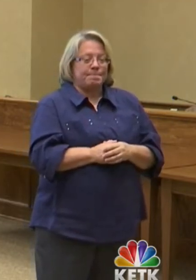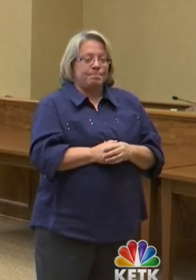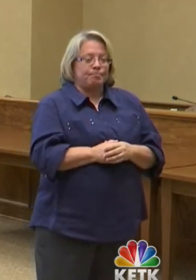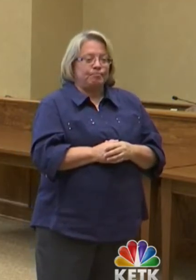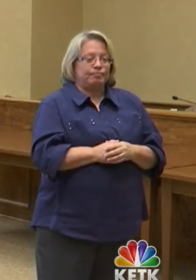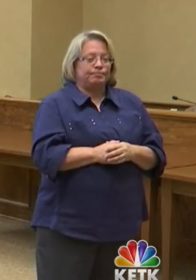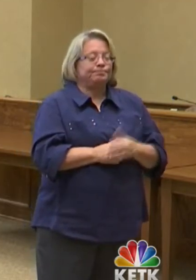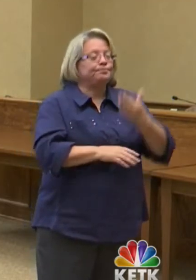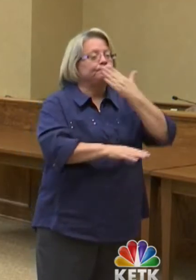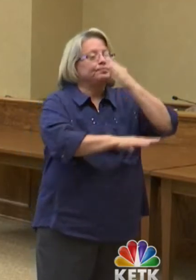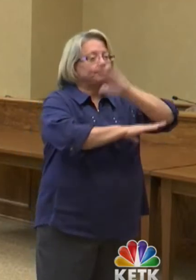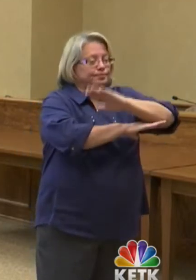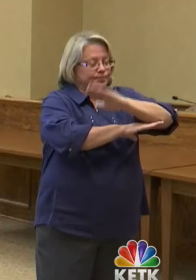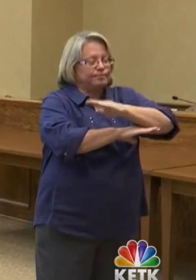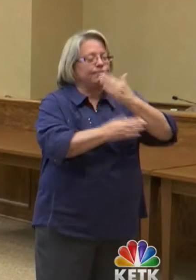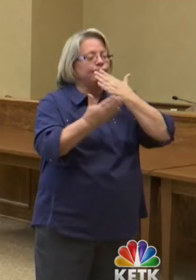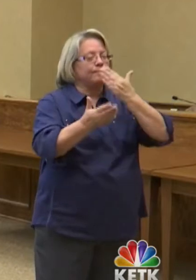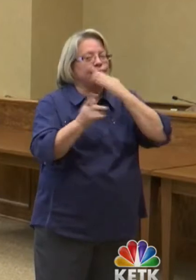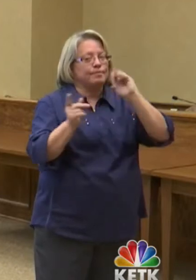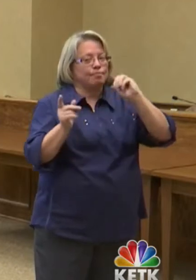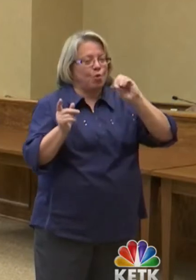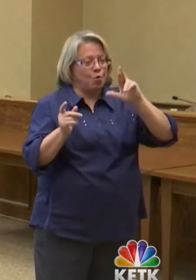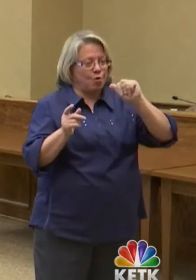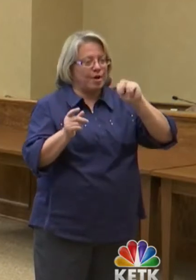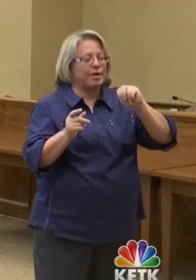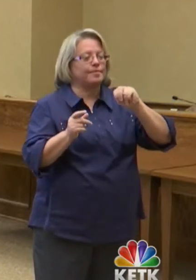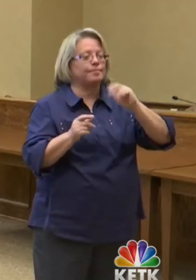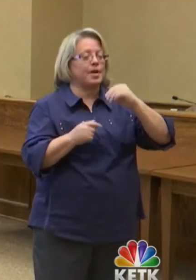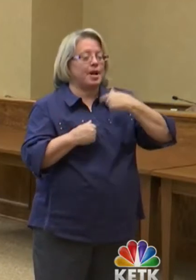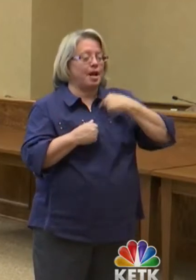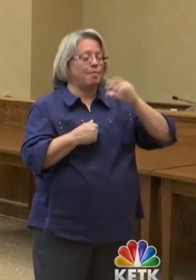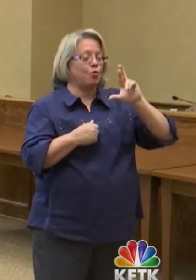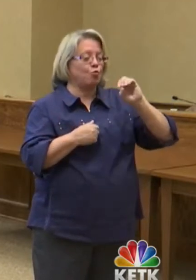YOU AND YOUR FAMILY ARE STAYING